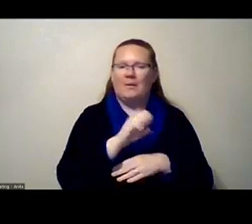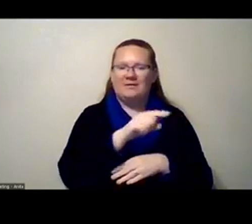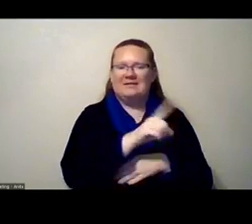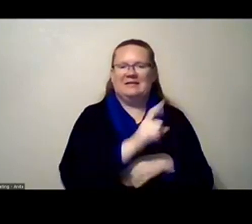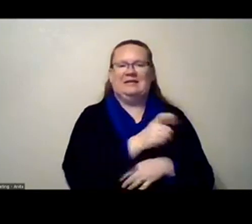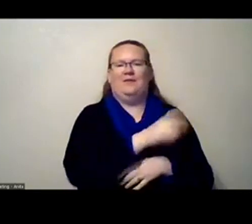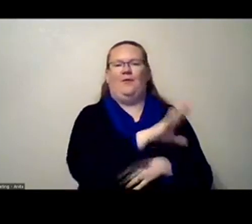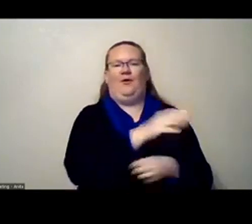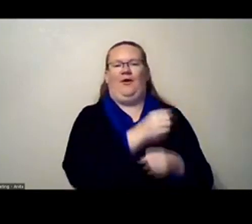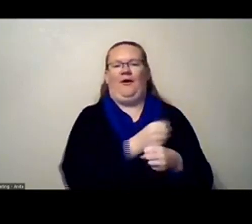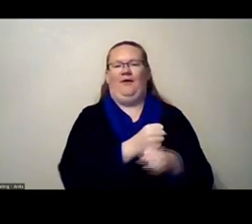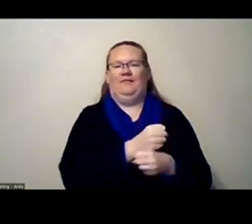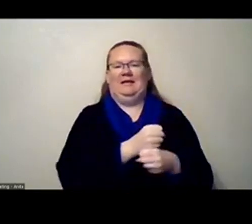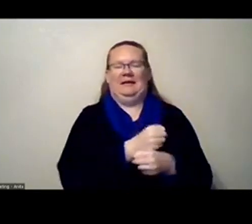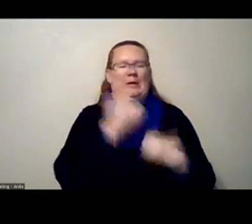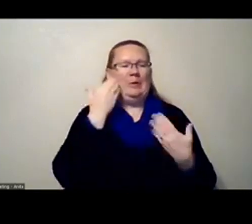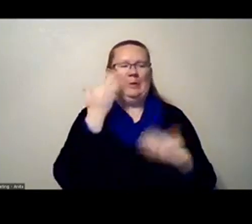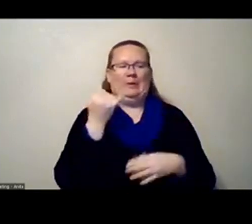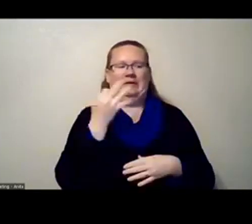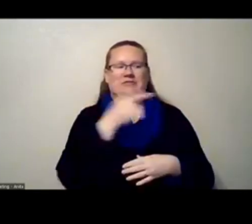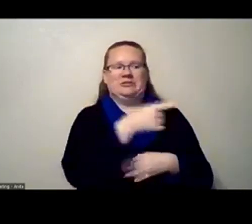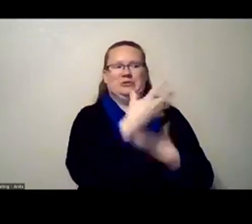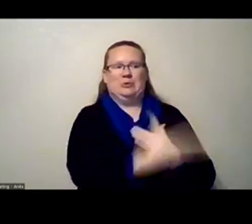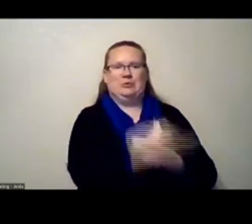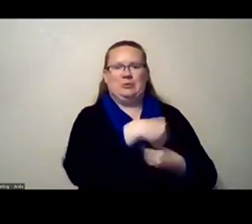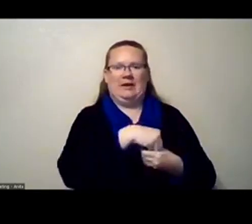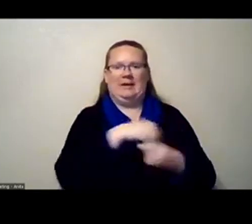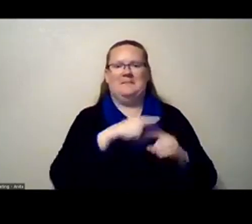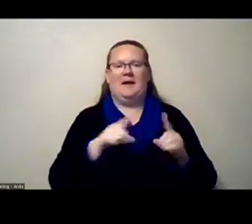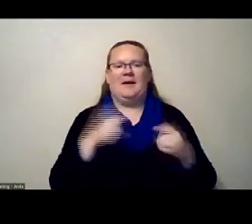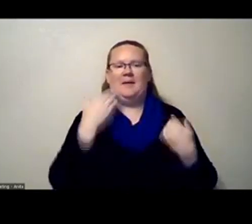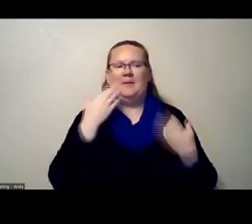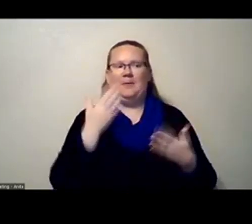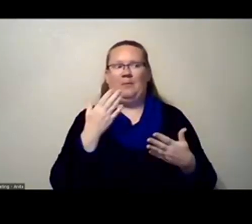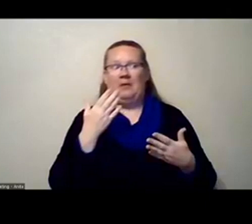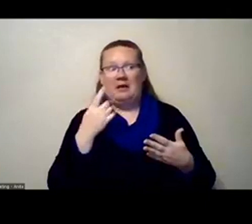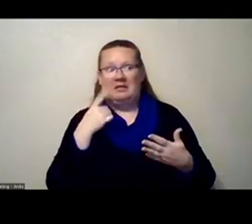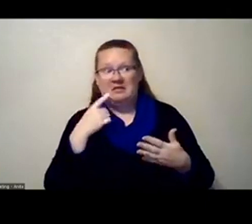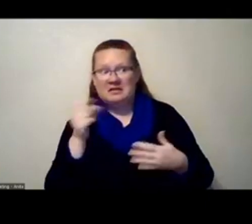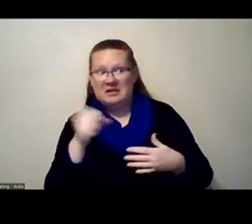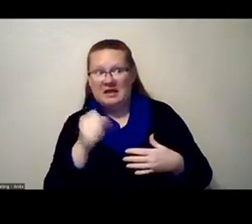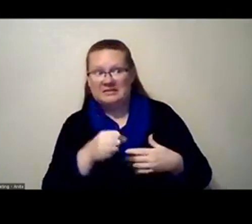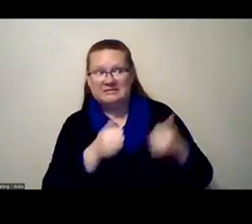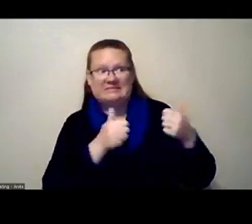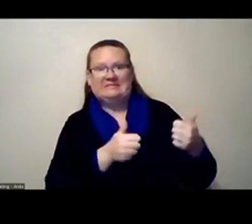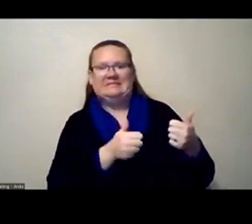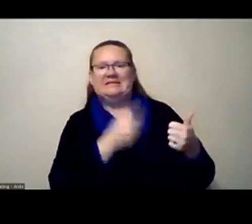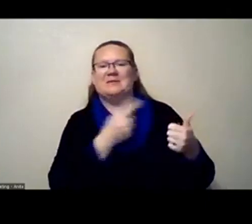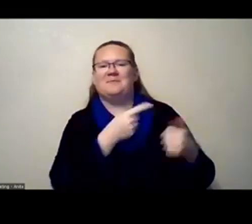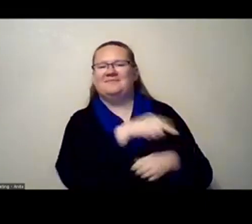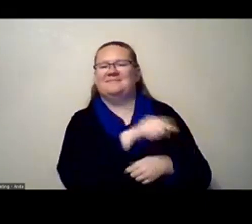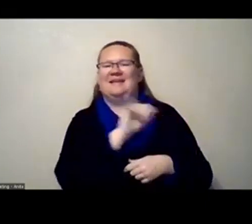I don't know who I think I'm told she is. If the thumbs up I'm getting from Ignacio is an indication that she is joining us.